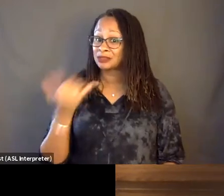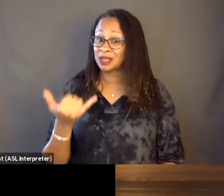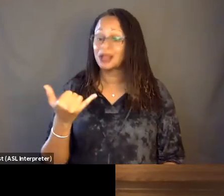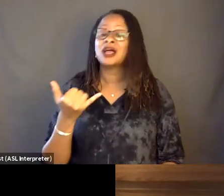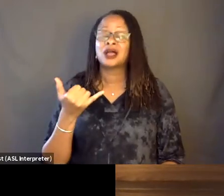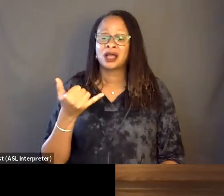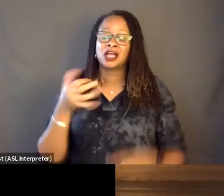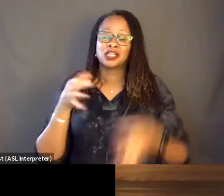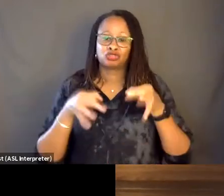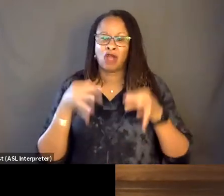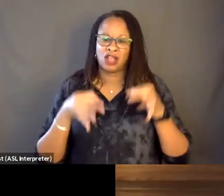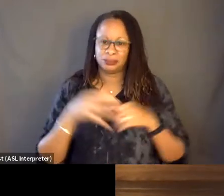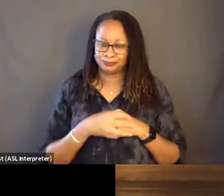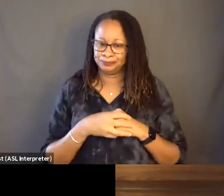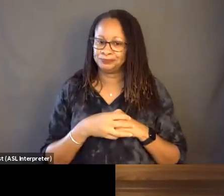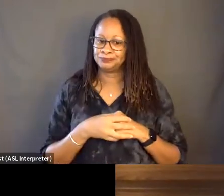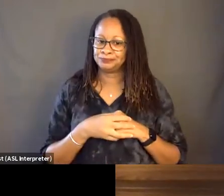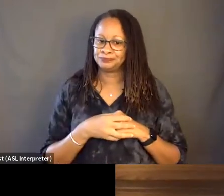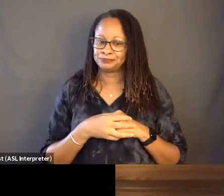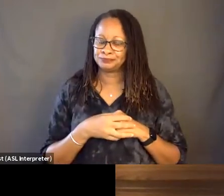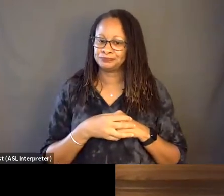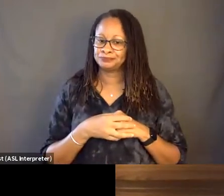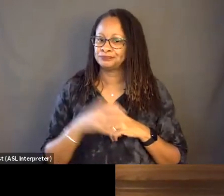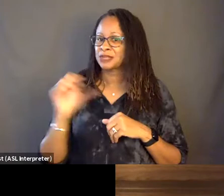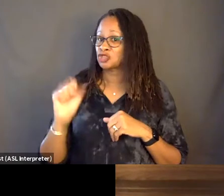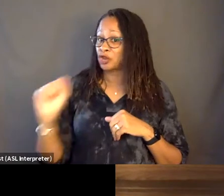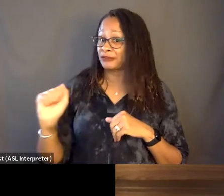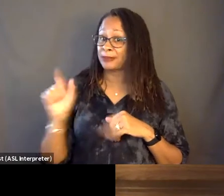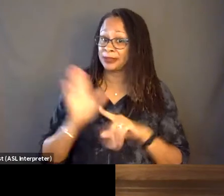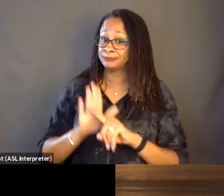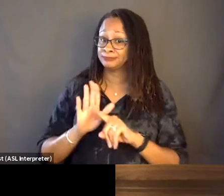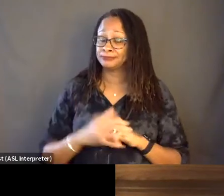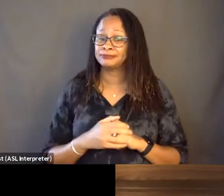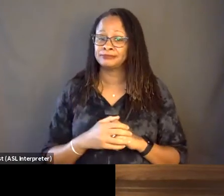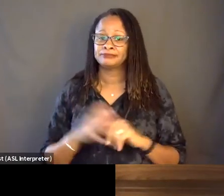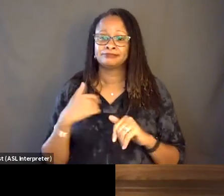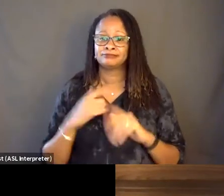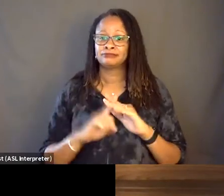So Saudi Arabia basically has ran away from all justice,